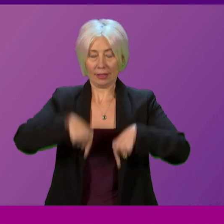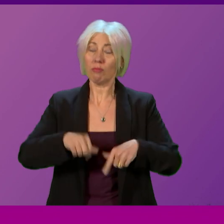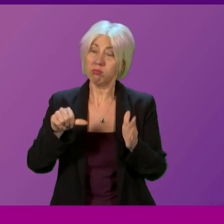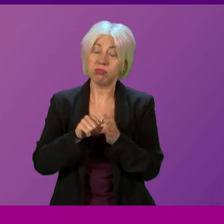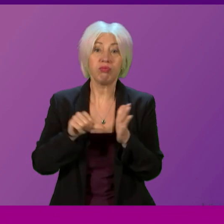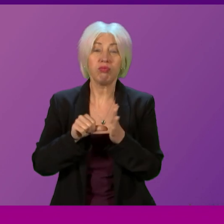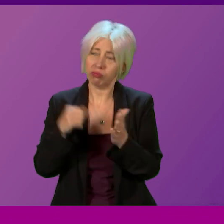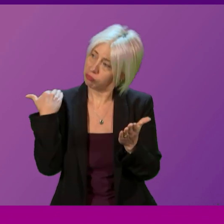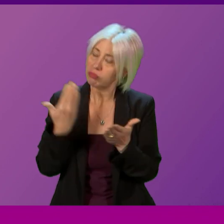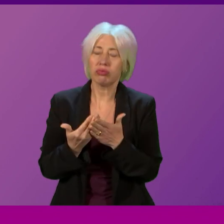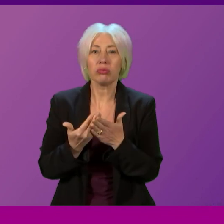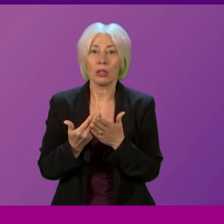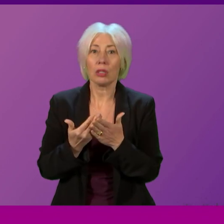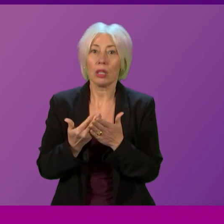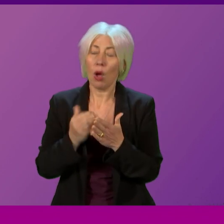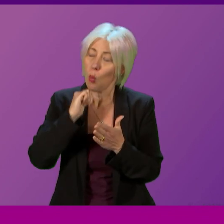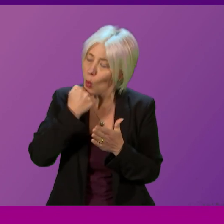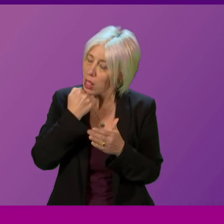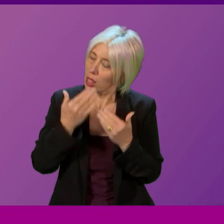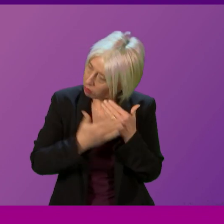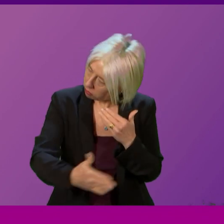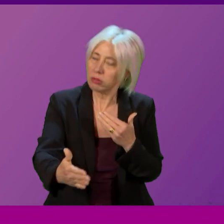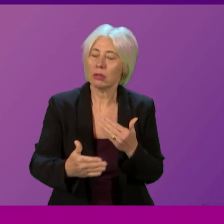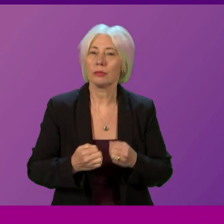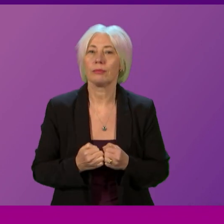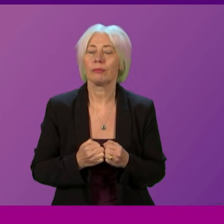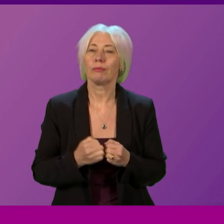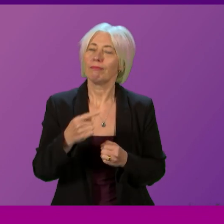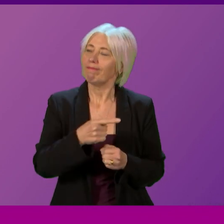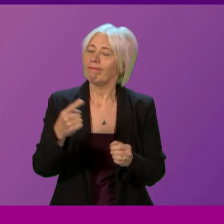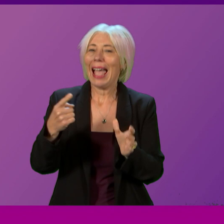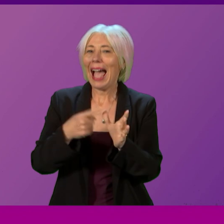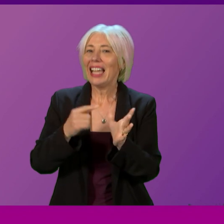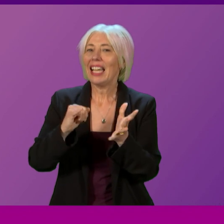times, and we always will. Anas Sarwar talks about paying for treatment.